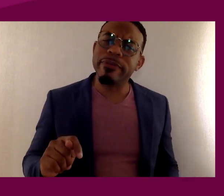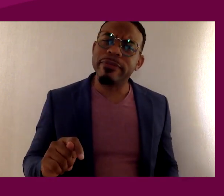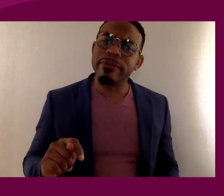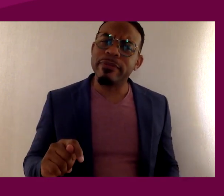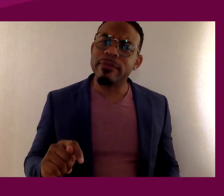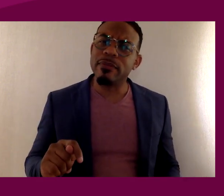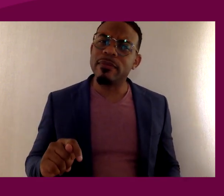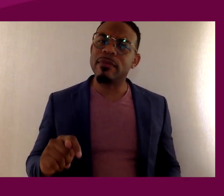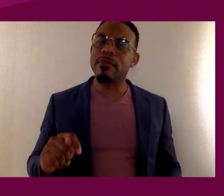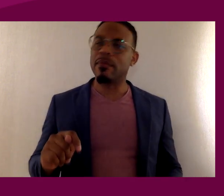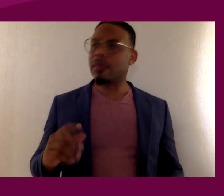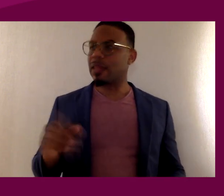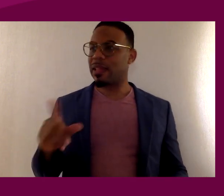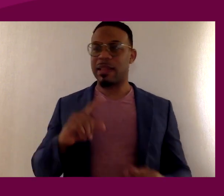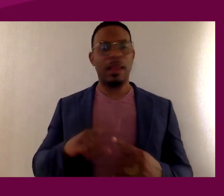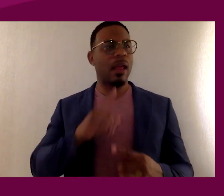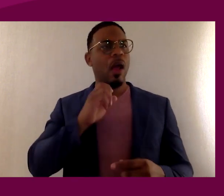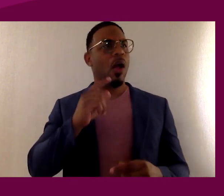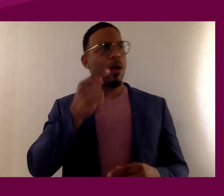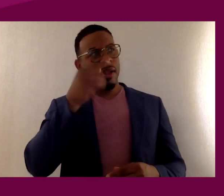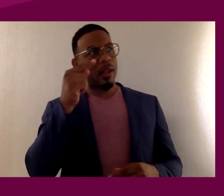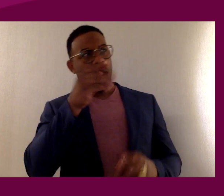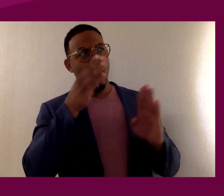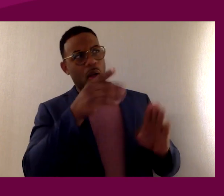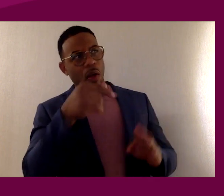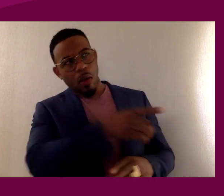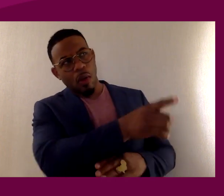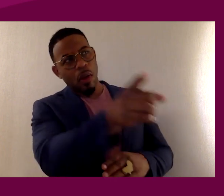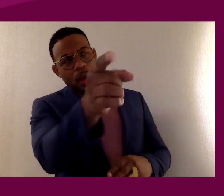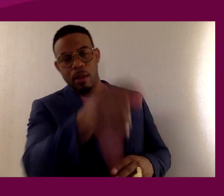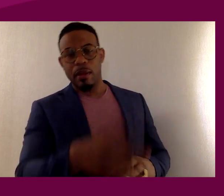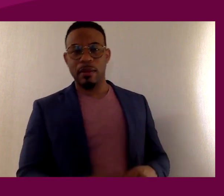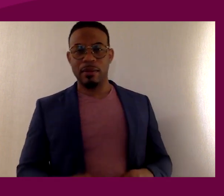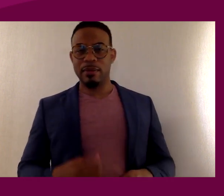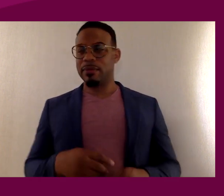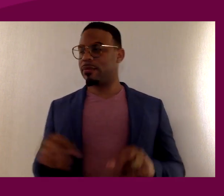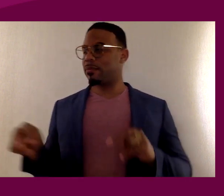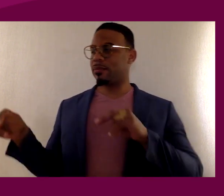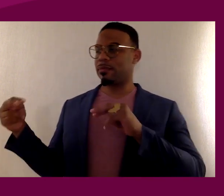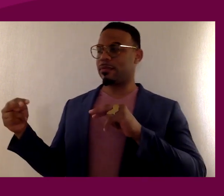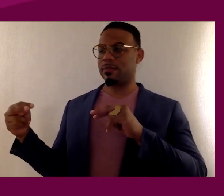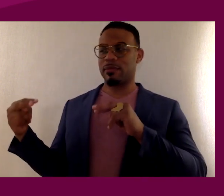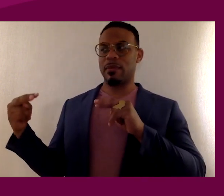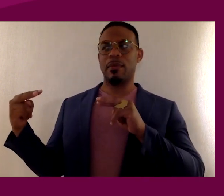to go to the bathroom. Where's your bathroom? And they said, it's down the hall around the corner.